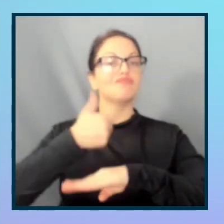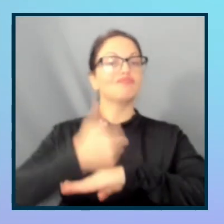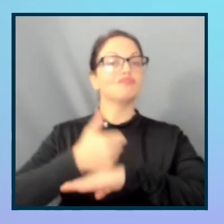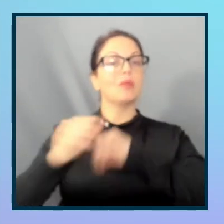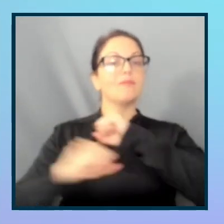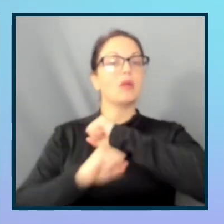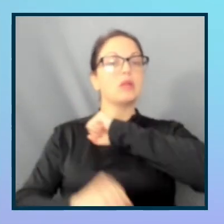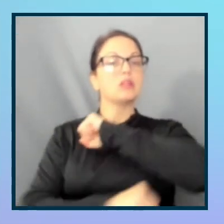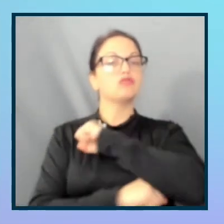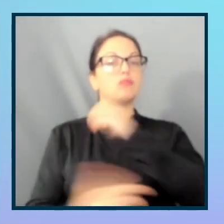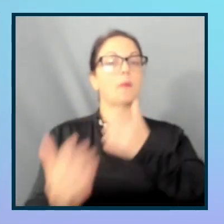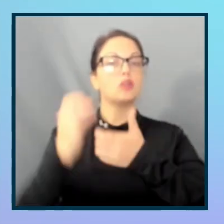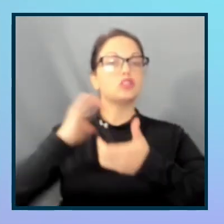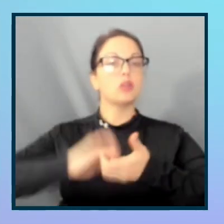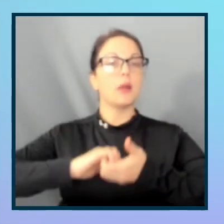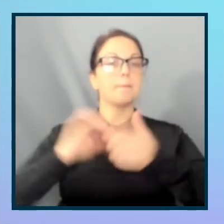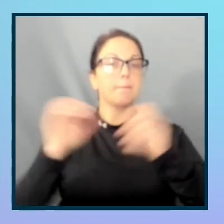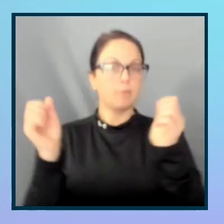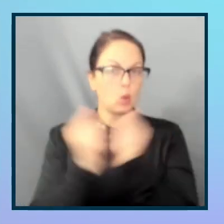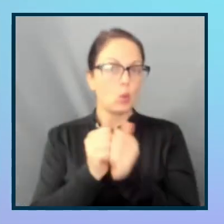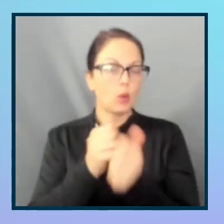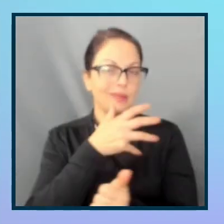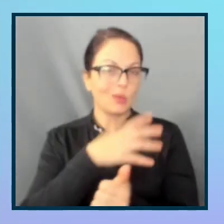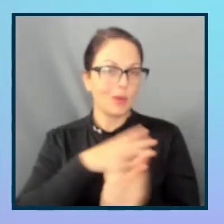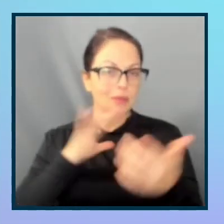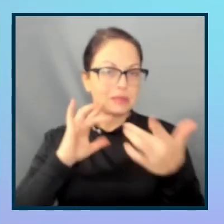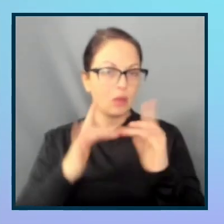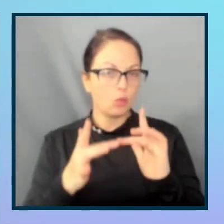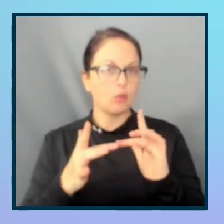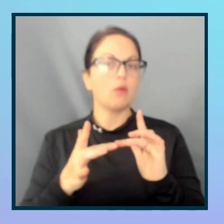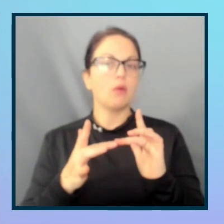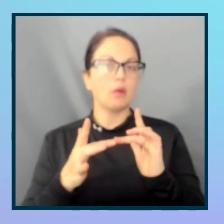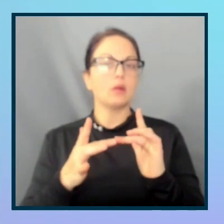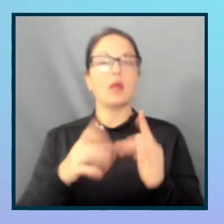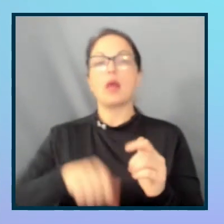with the Women's Network, the Pride Network,